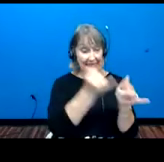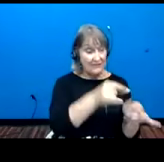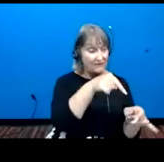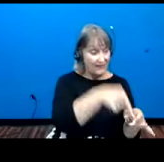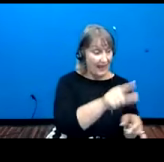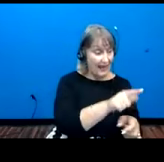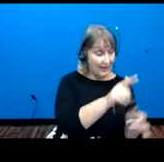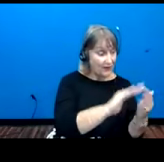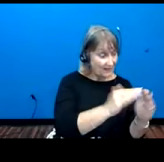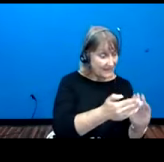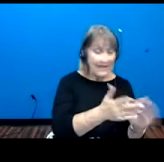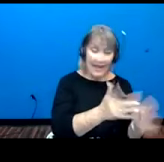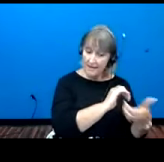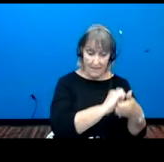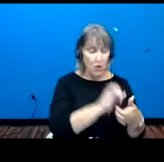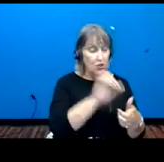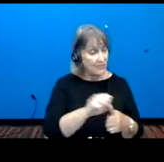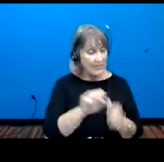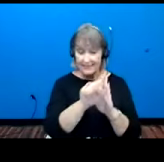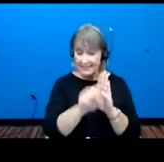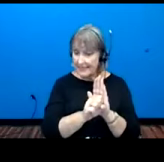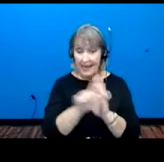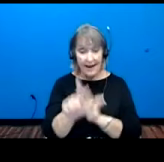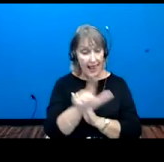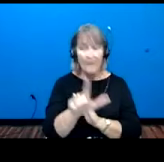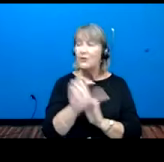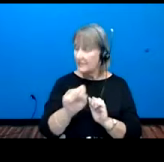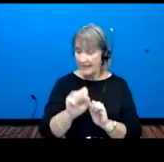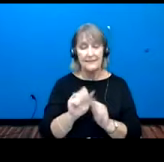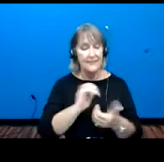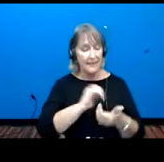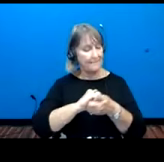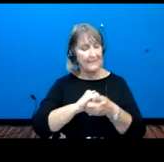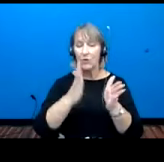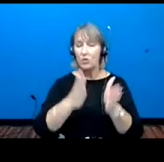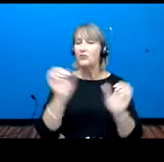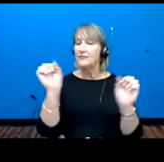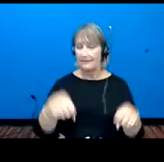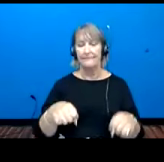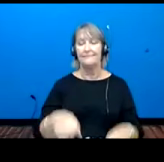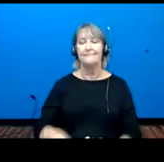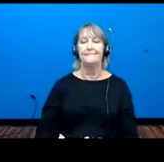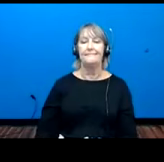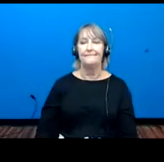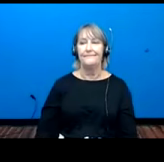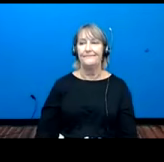in state, regional, what have you. Right on. Thank you.